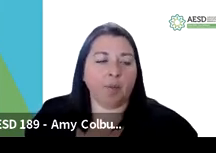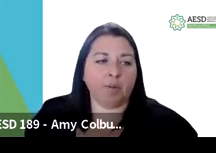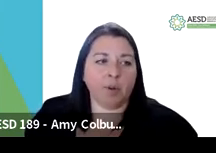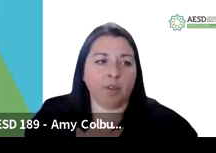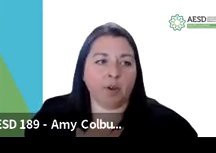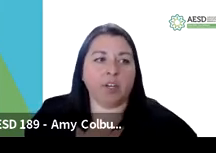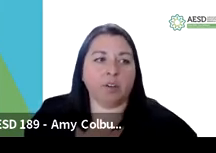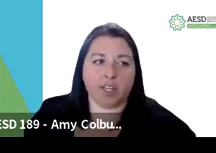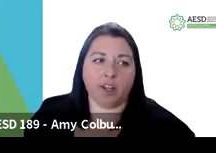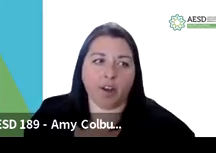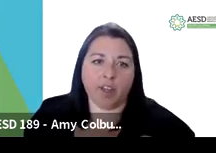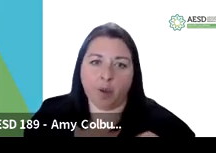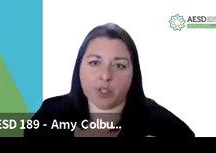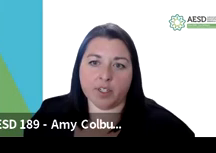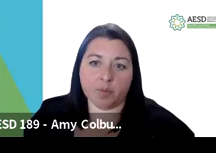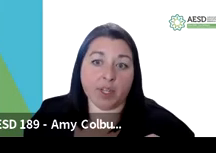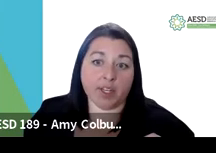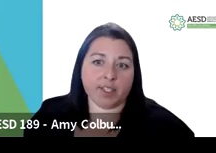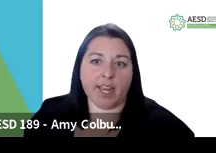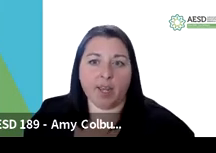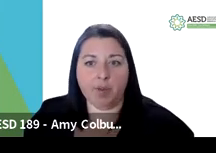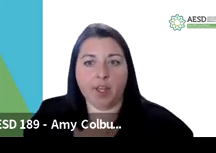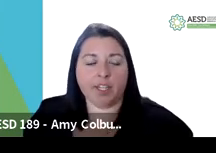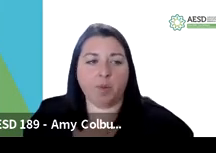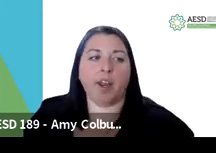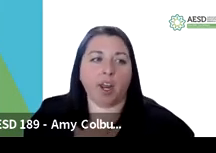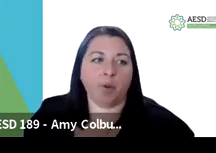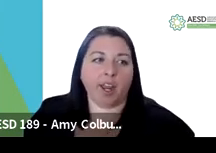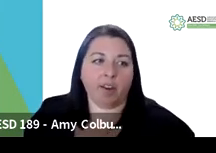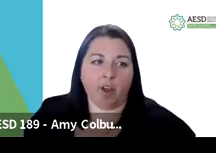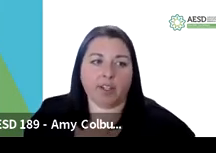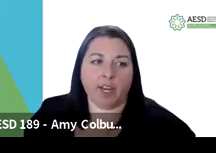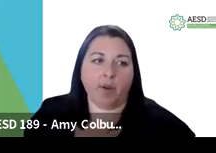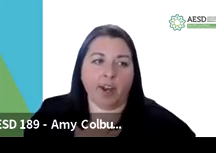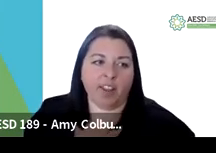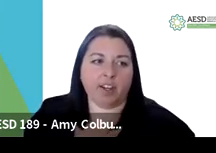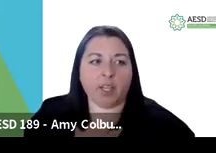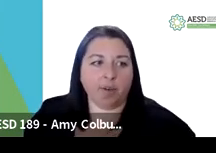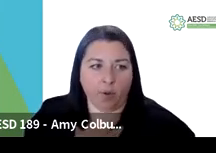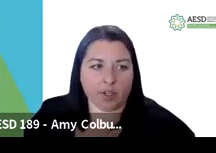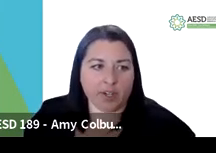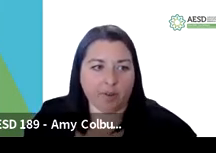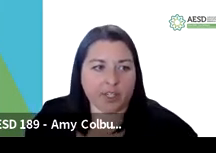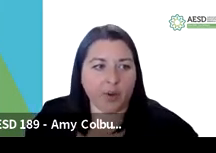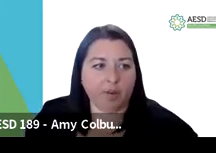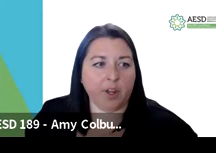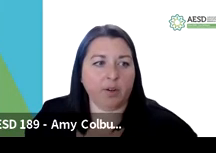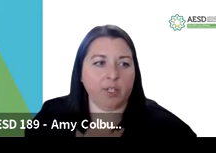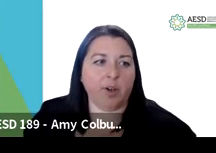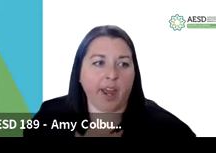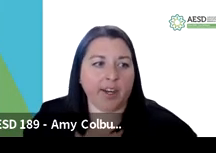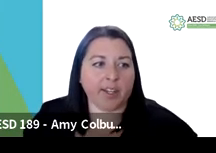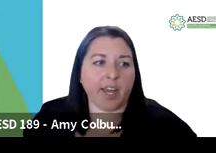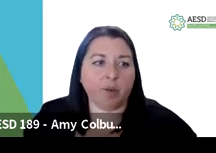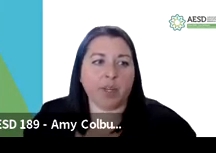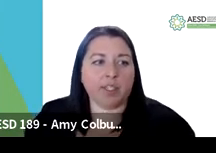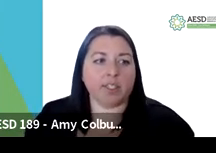ESD 189 - Amy Colburn: A few of those. And you'll see a lot of the options, be the same, depending on what kind of content you add and then some of course are different. So if we go to add an assignment.